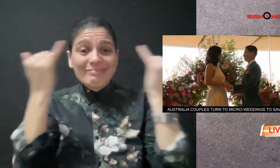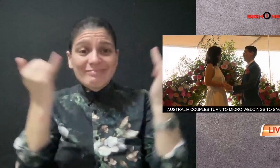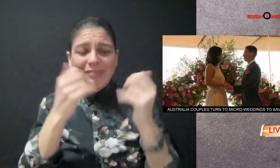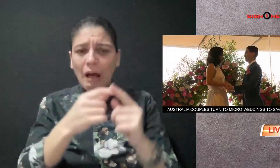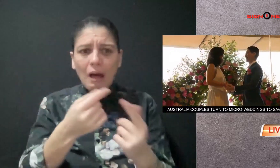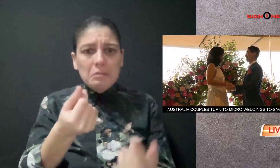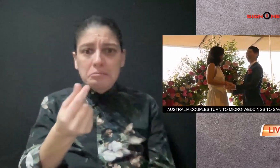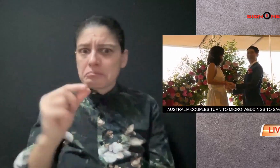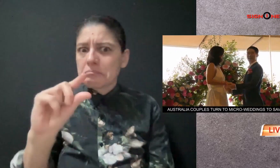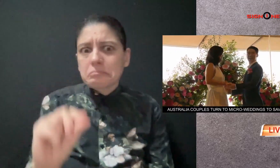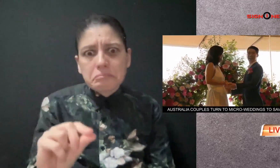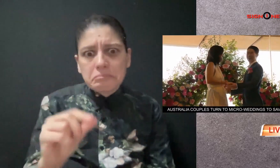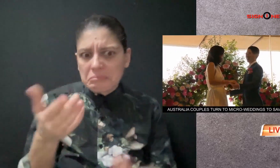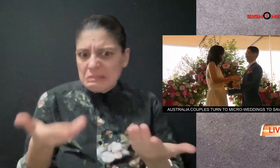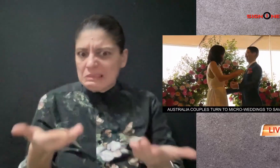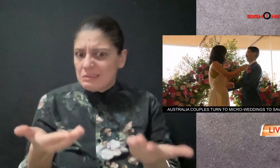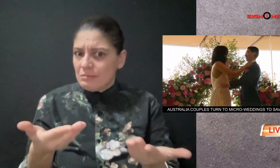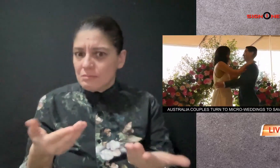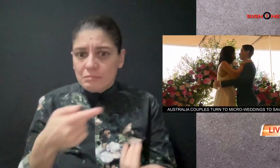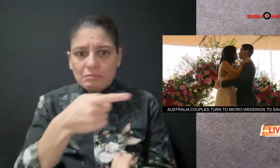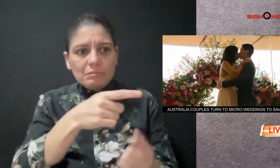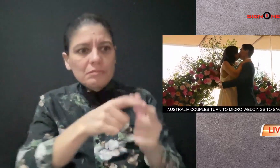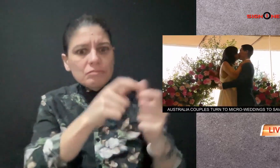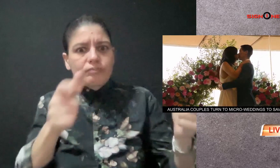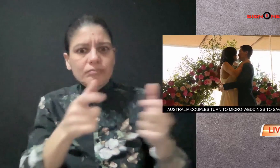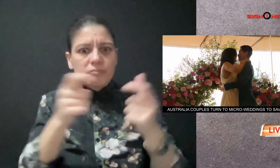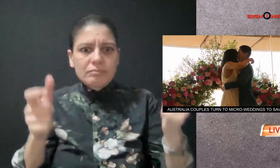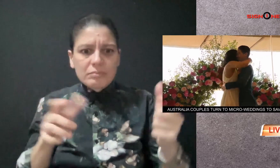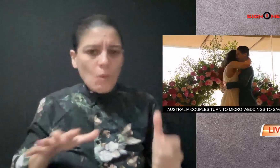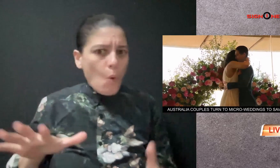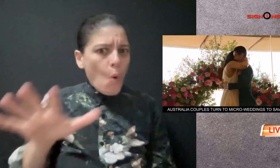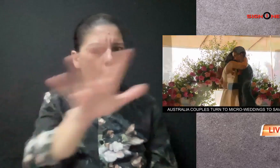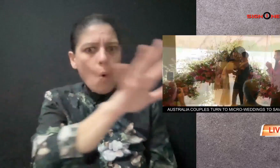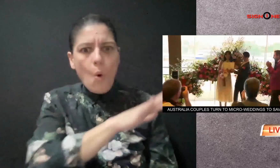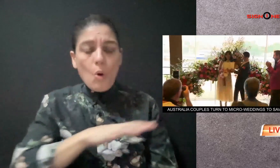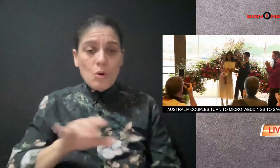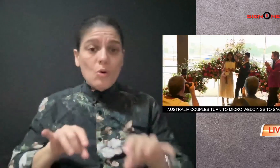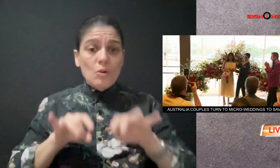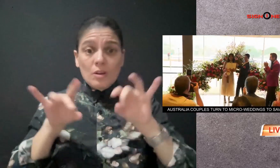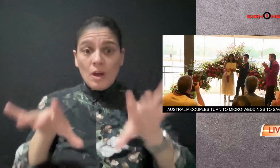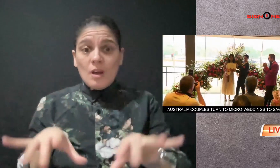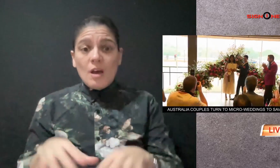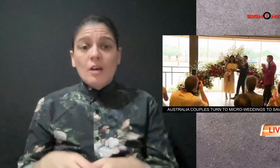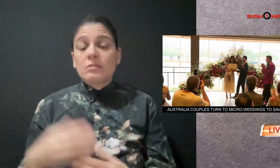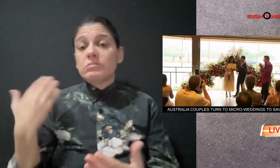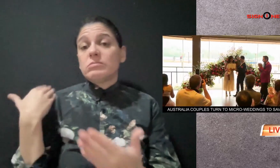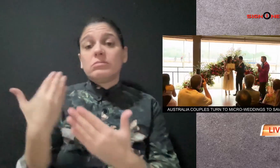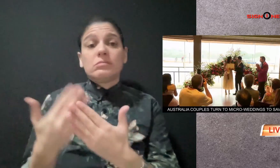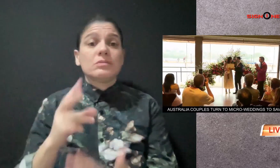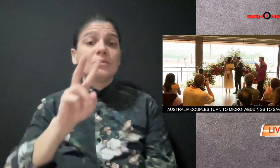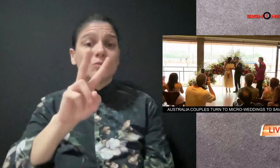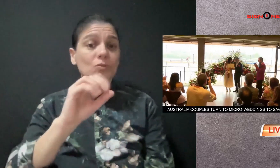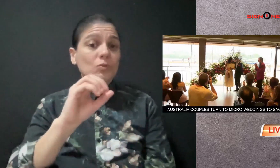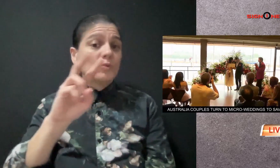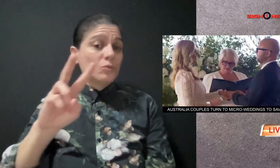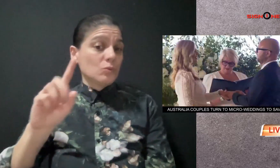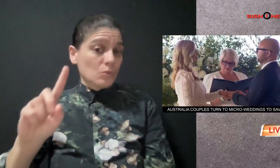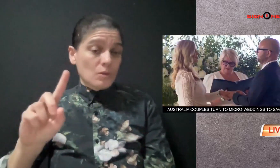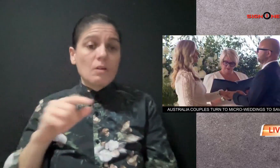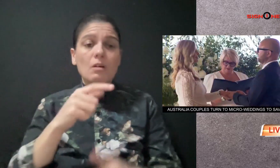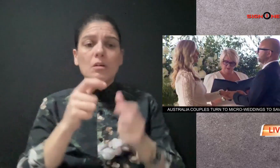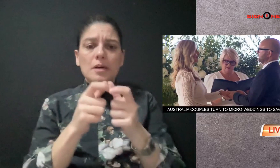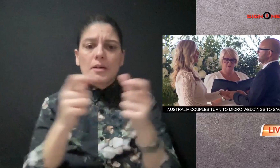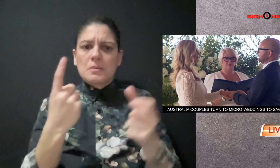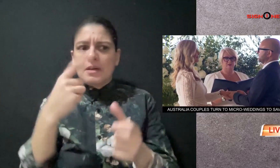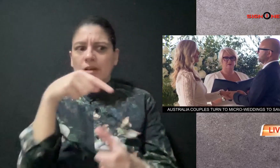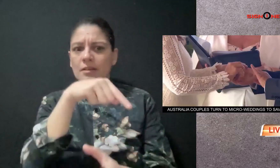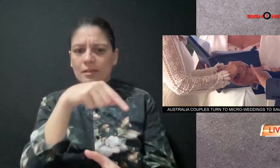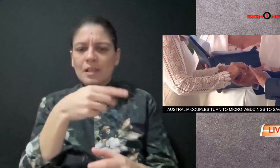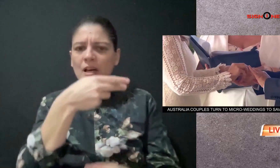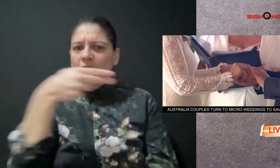these low-cost wedding options are now offered by companies all over Australia since 2021